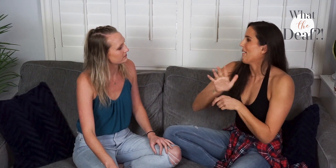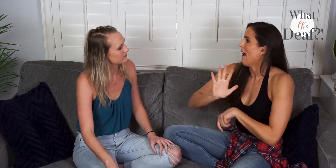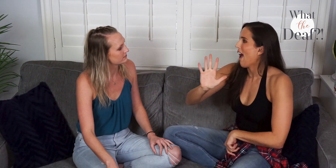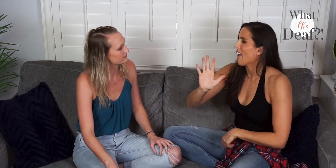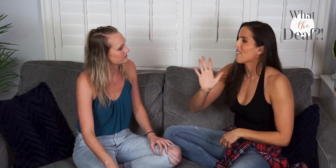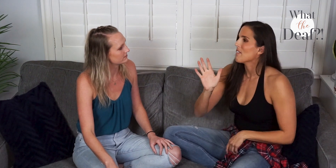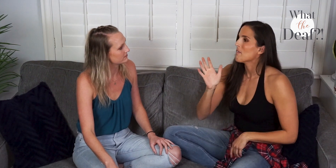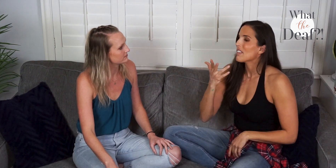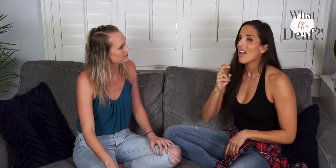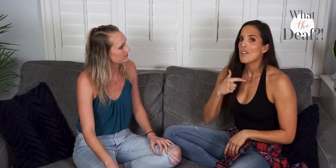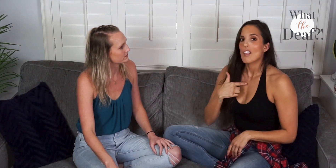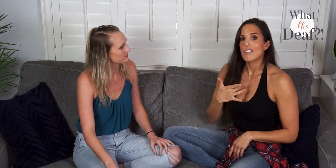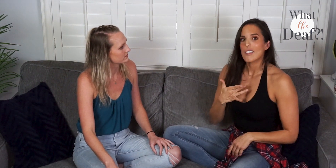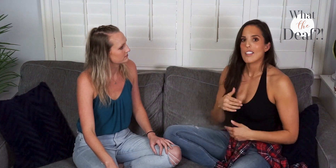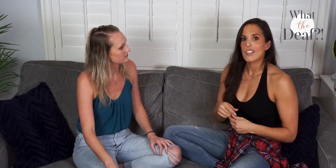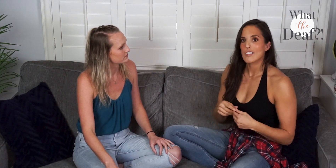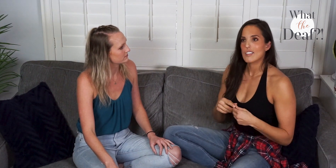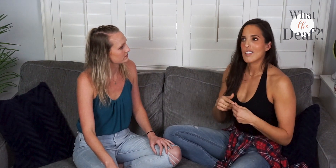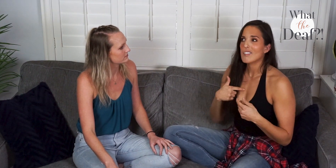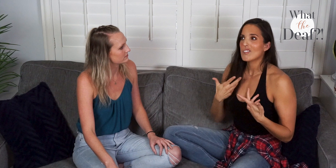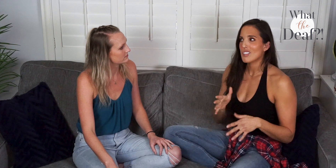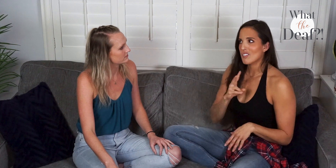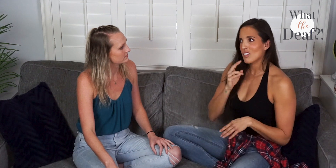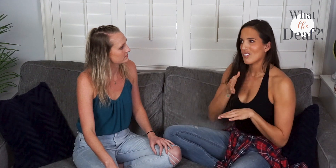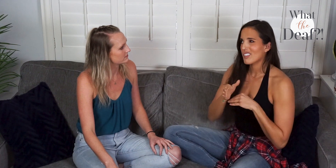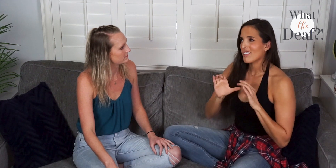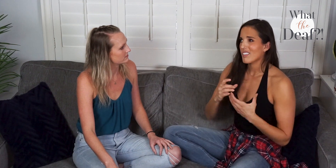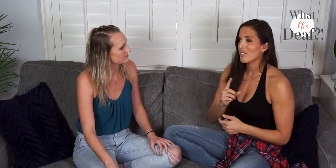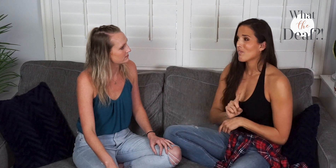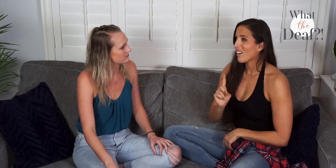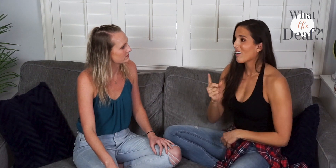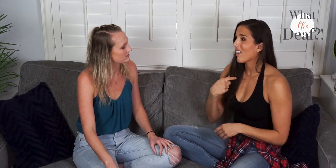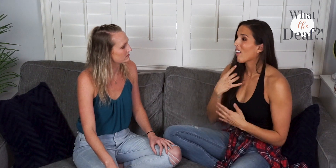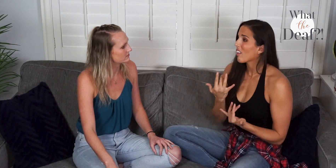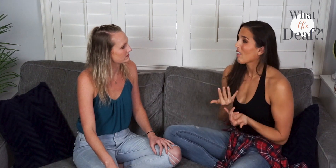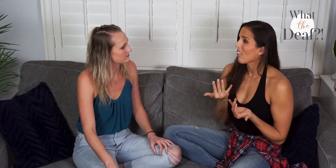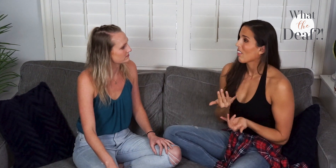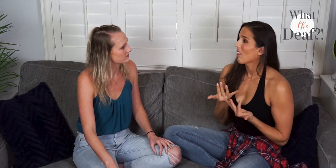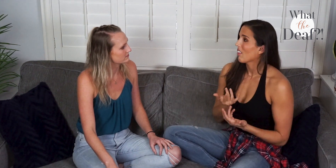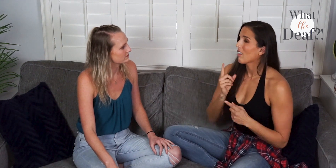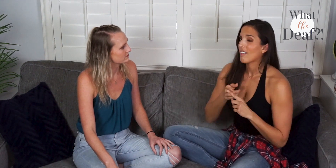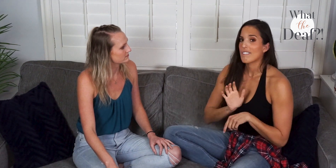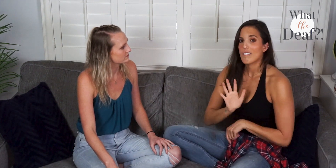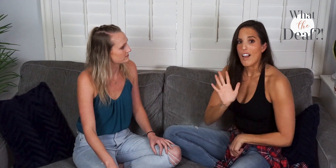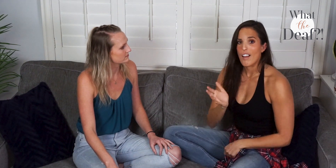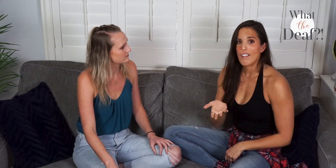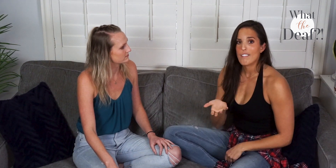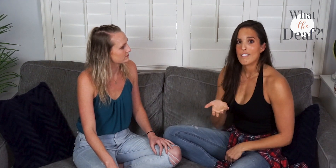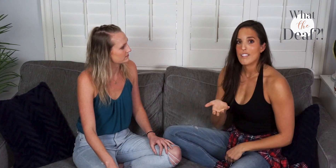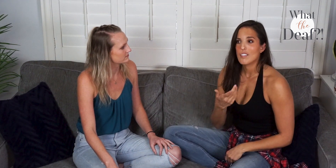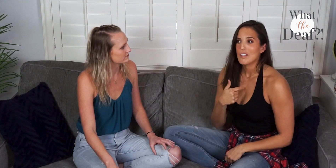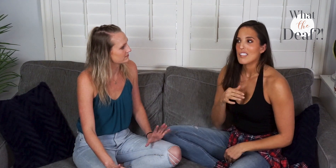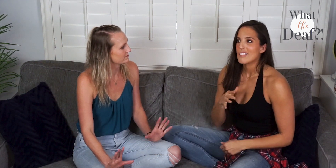and I was gonna meet up with him around five, but I just finished my voiceover class at one and I had to wait all the way till five.